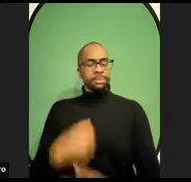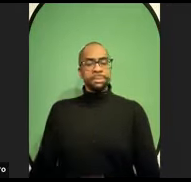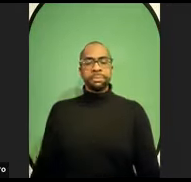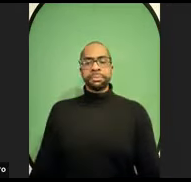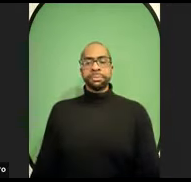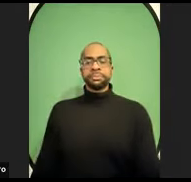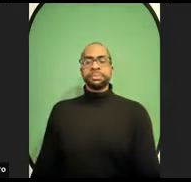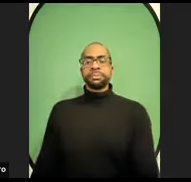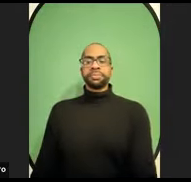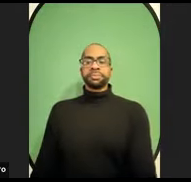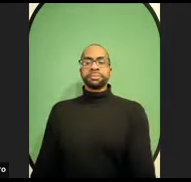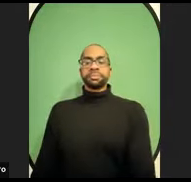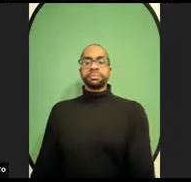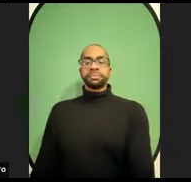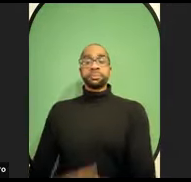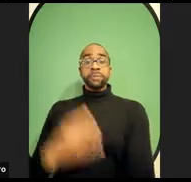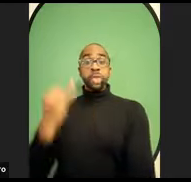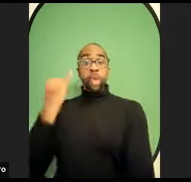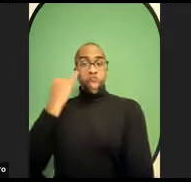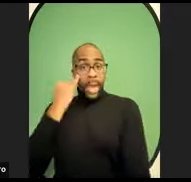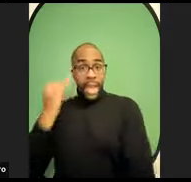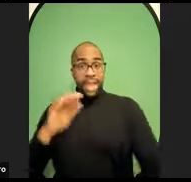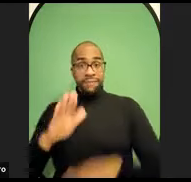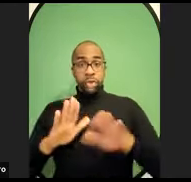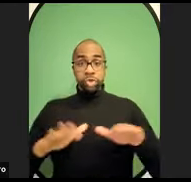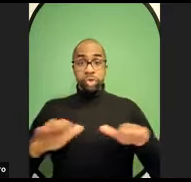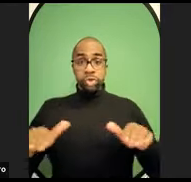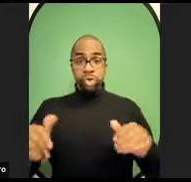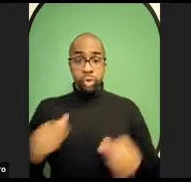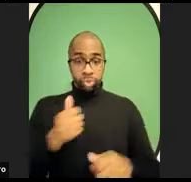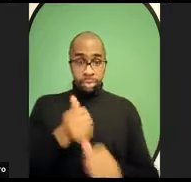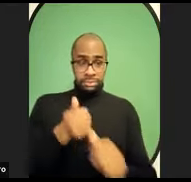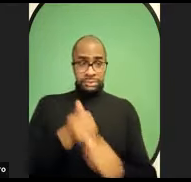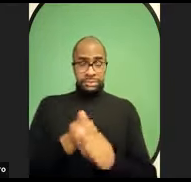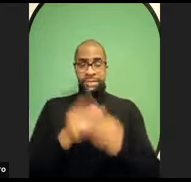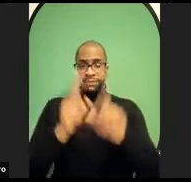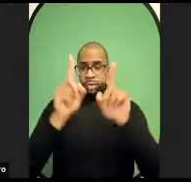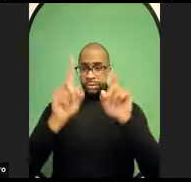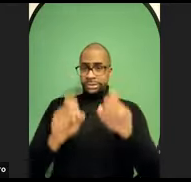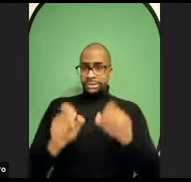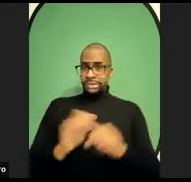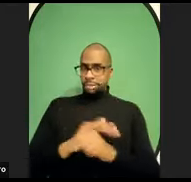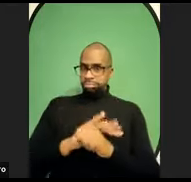someone to like, no, no. this is the actual process so. So if a child has positive if a child has positive for